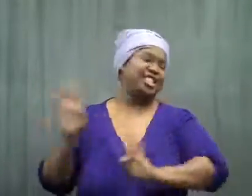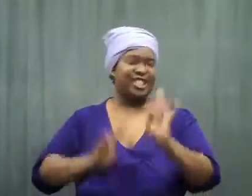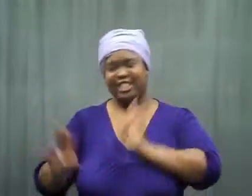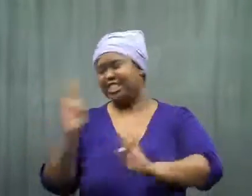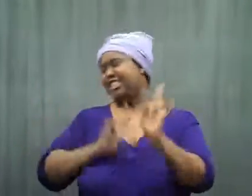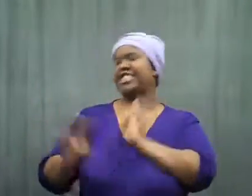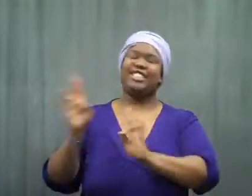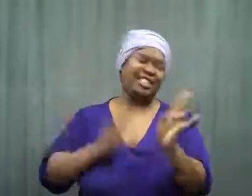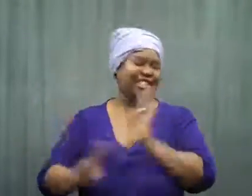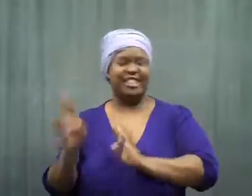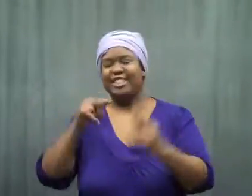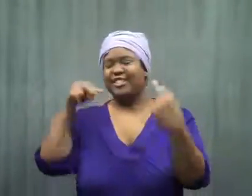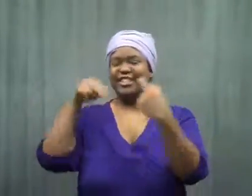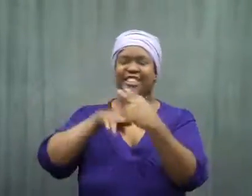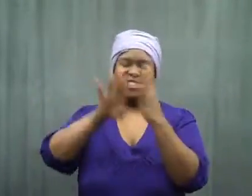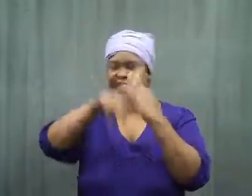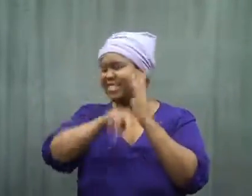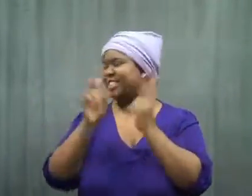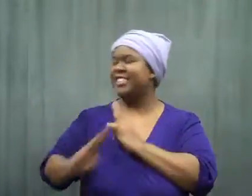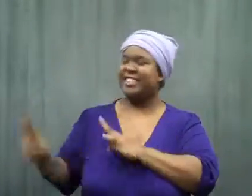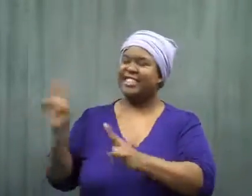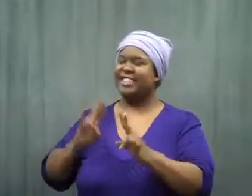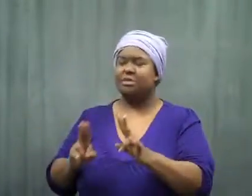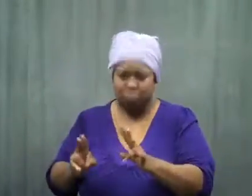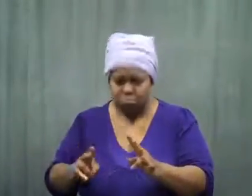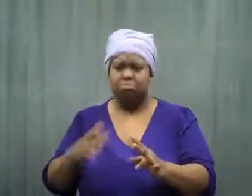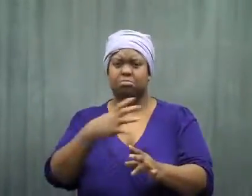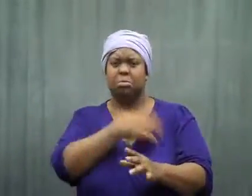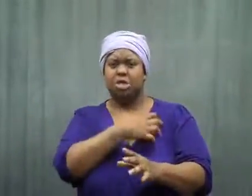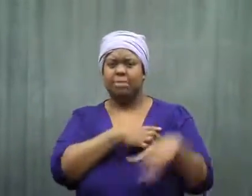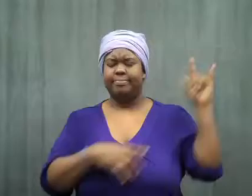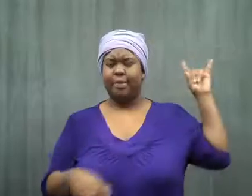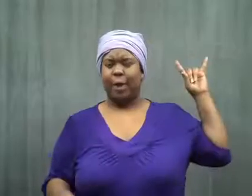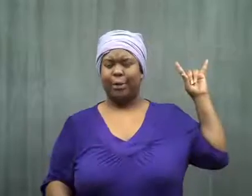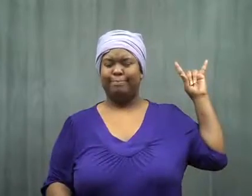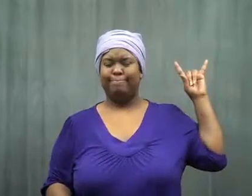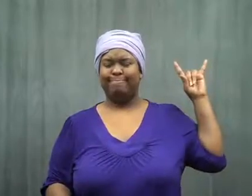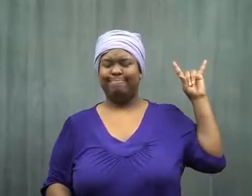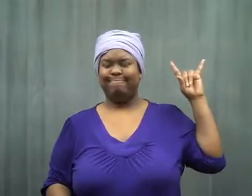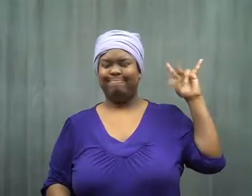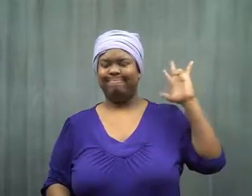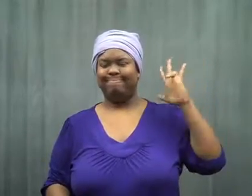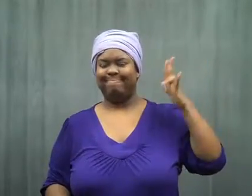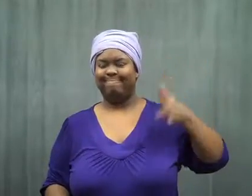We talked and talked as the bus went down the freeway.